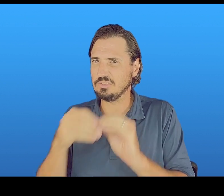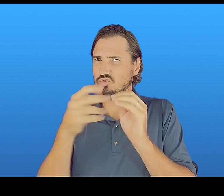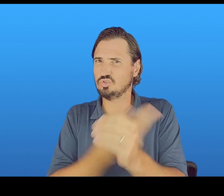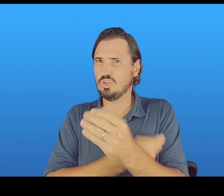booster?